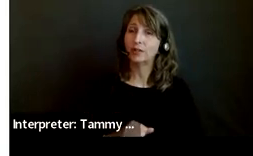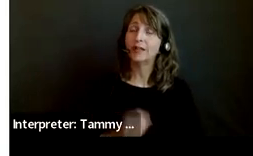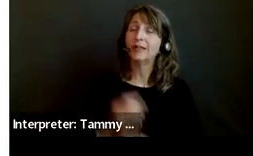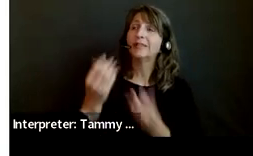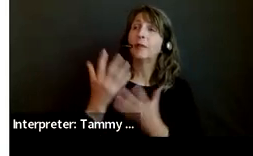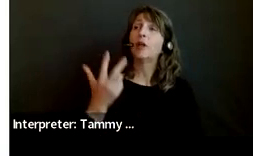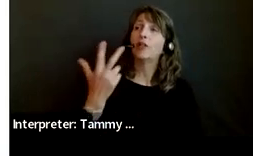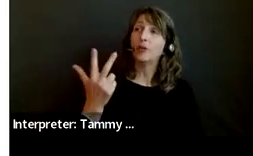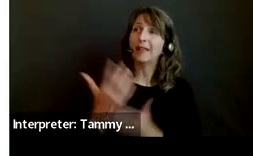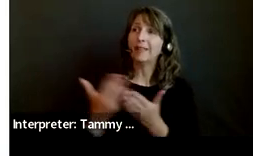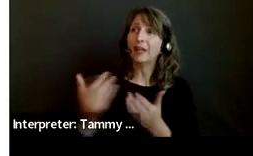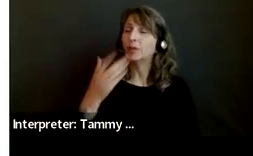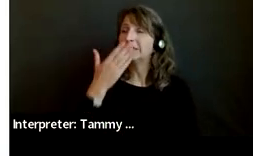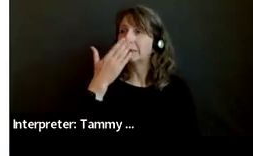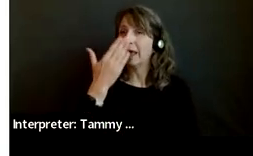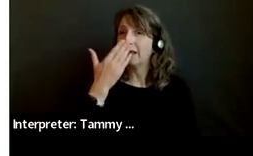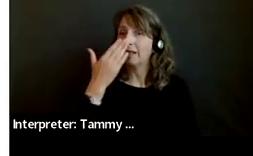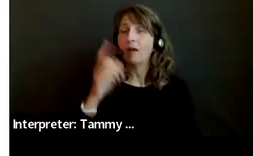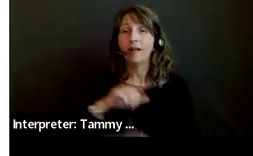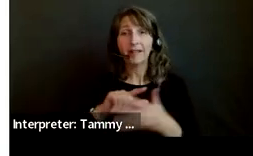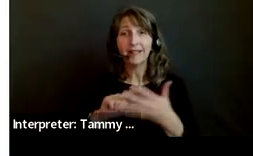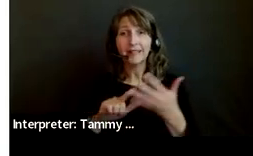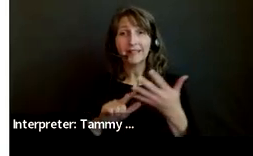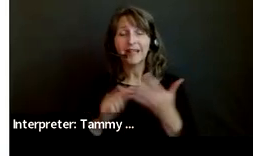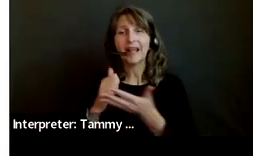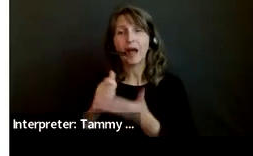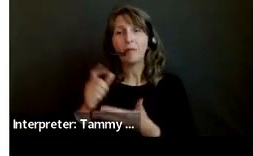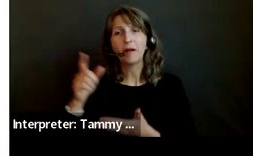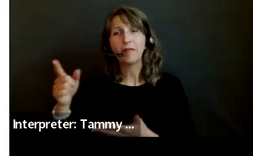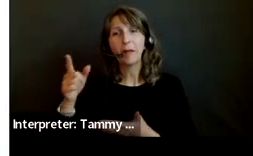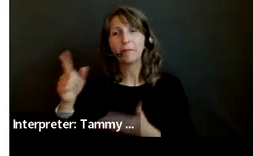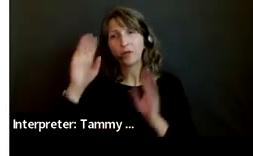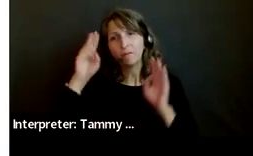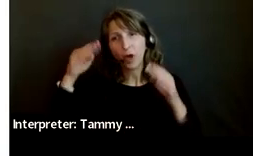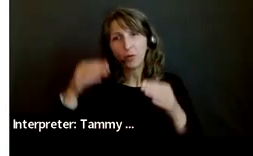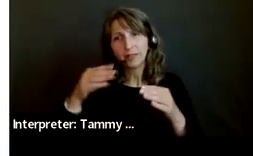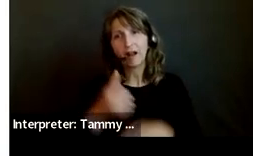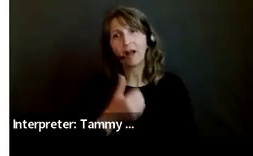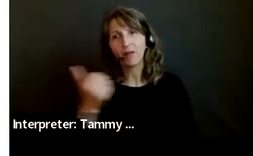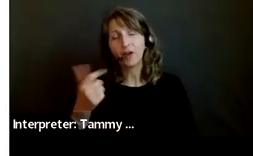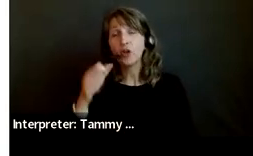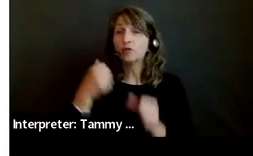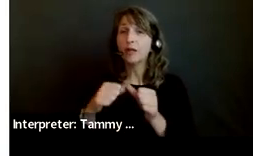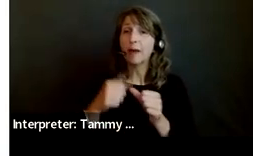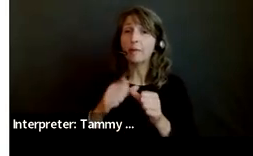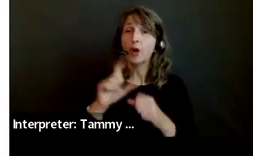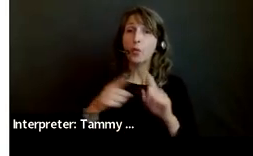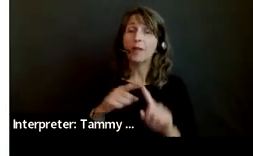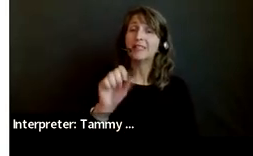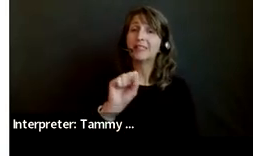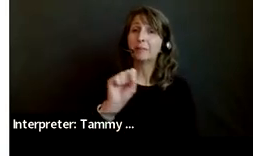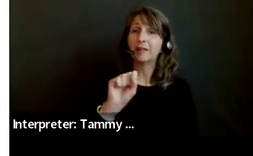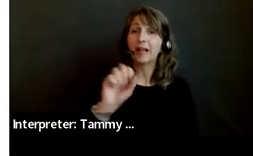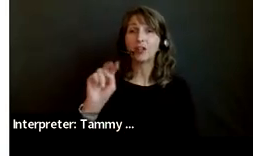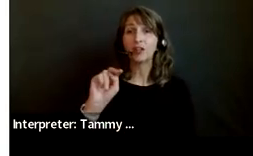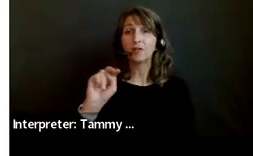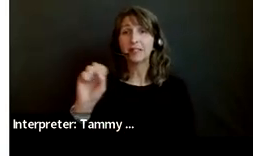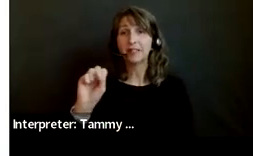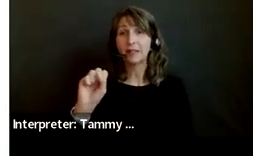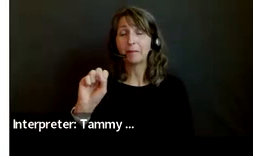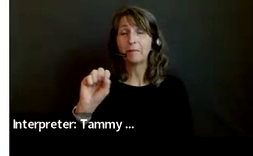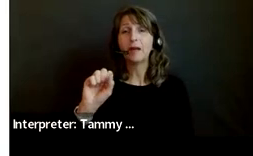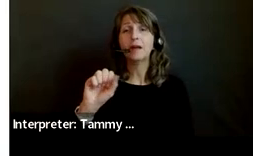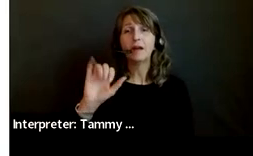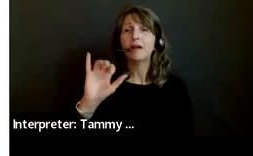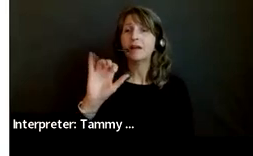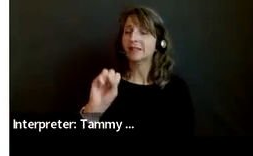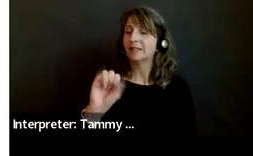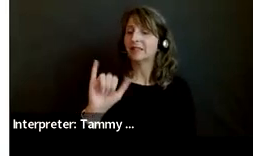These grounding exercises are very useful because if we remember what has happened when the sympathetic nervous system is activated, our brain is responding as if there is a physical threat.